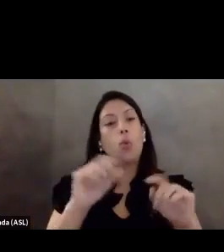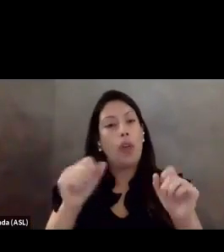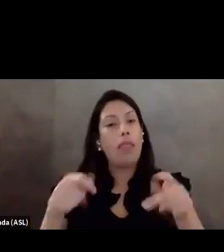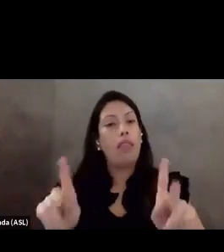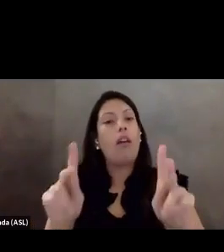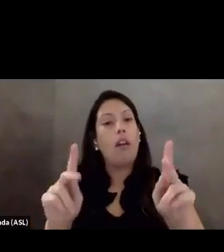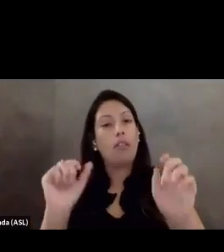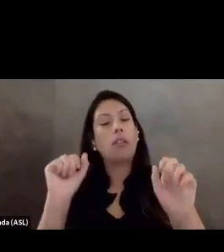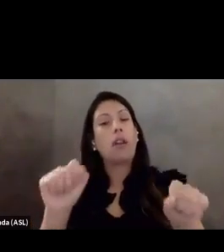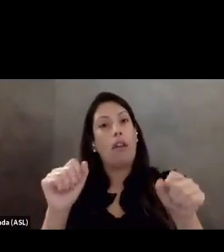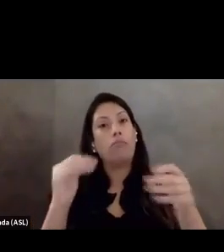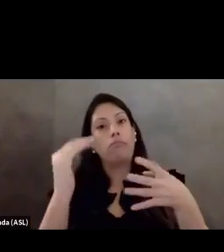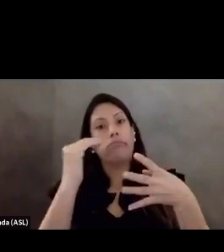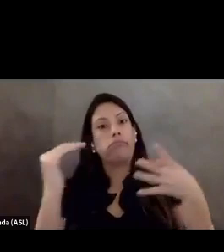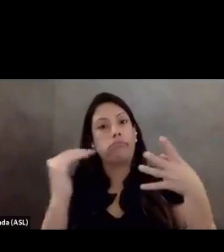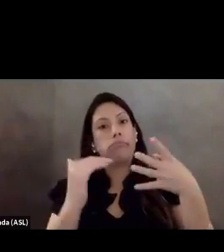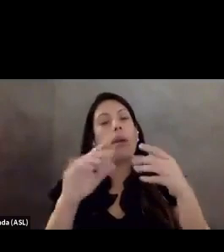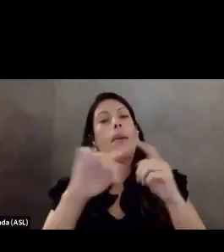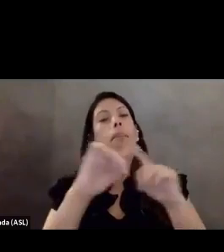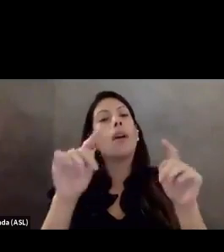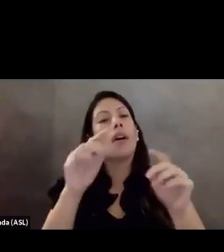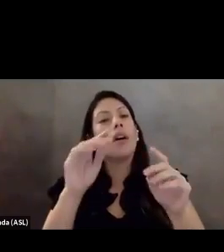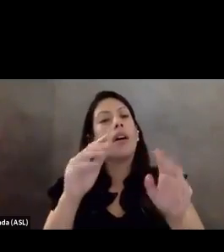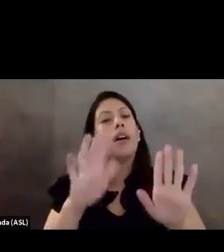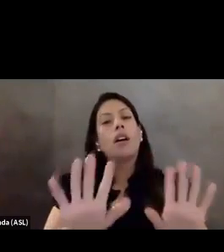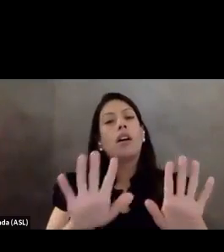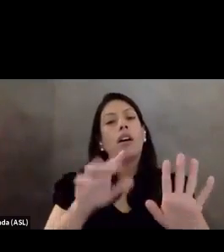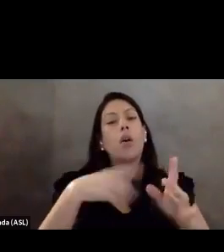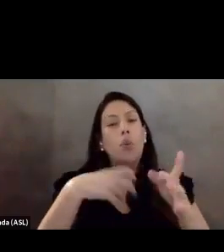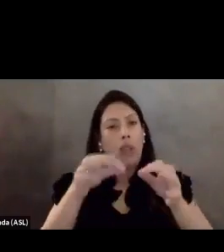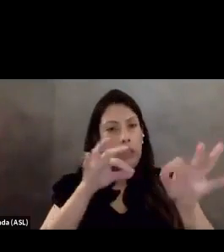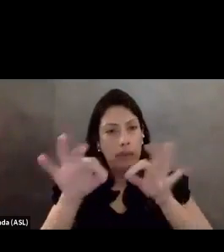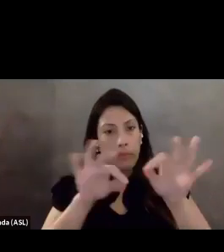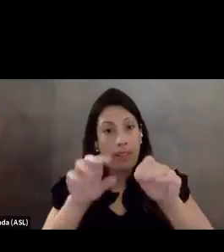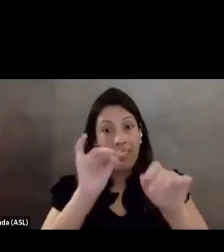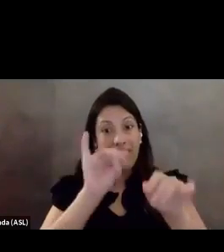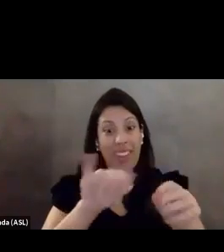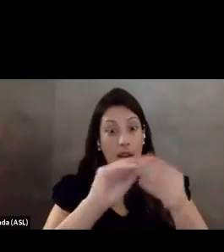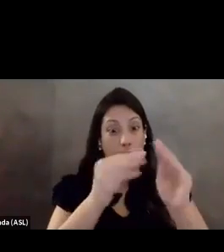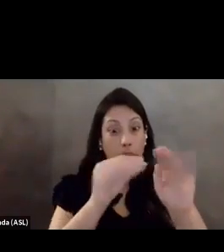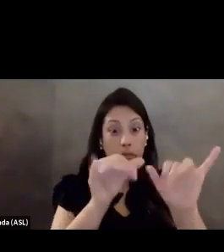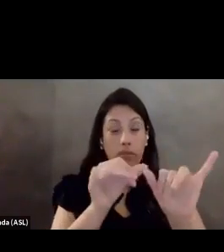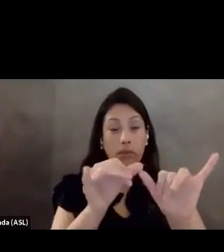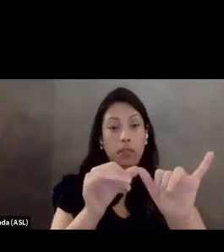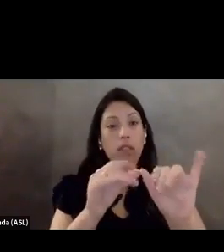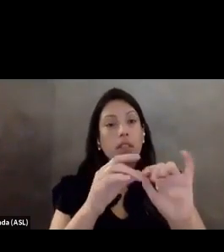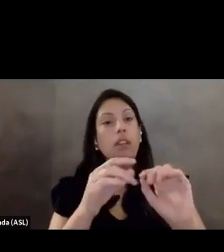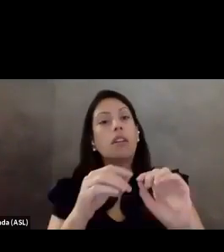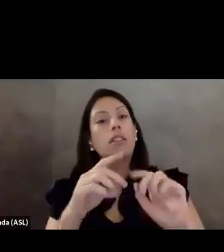that these metric numbers are based on a seven day average with a seven day lag.